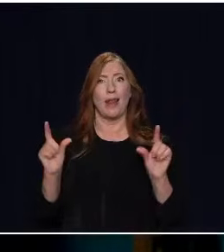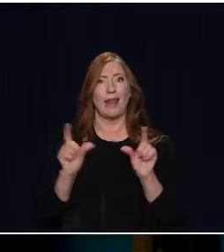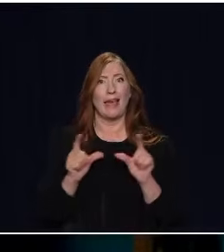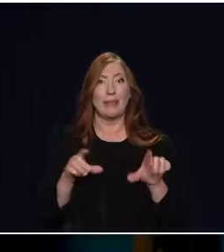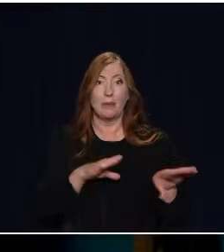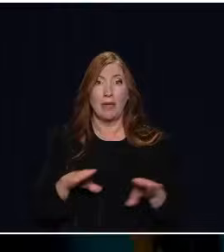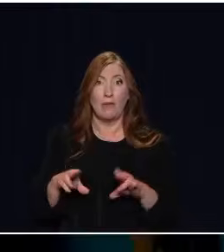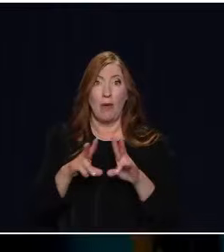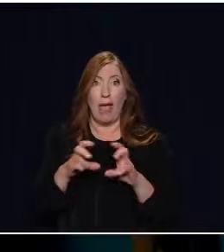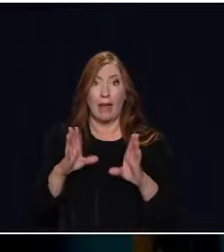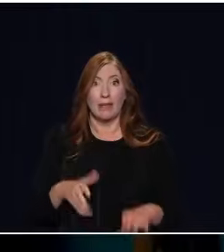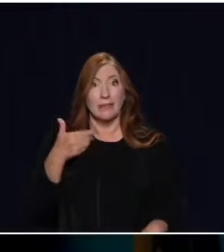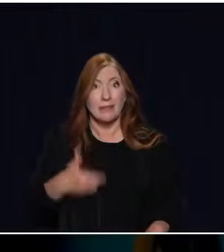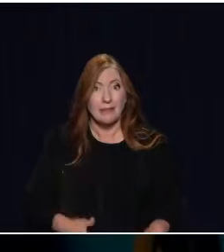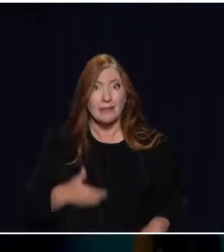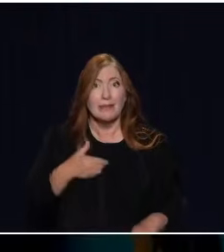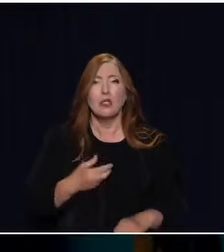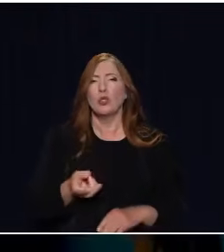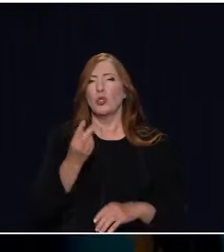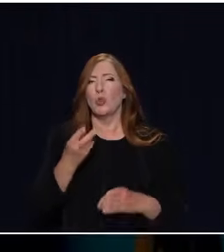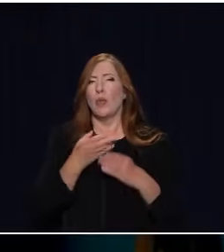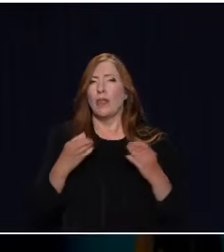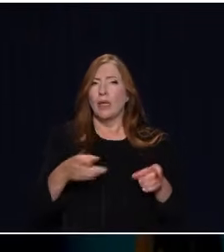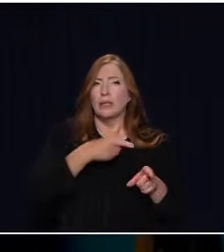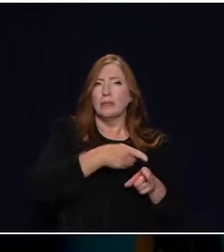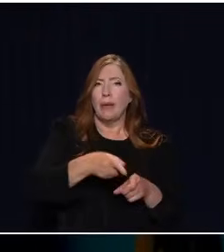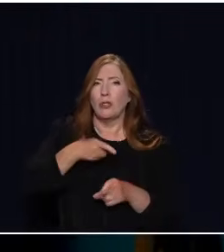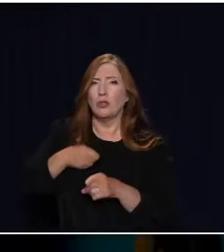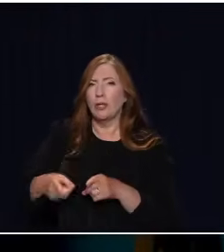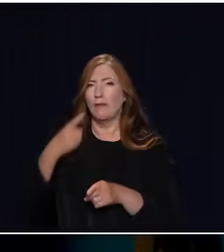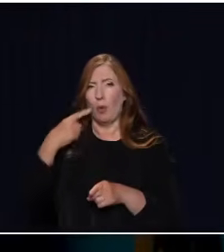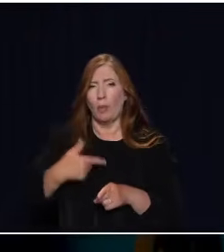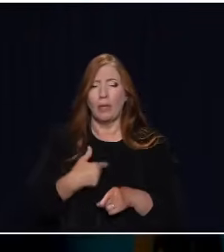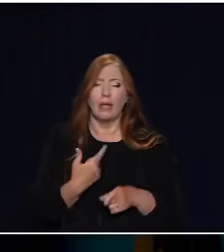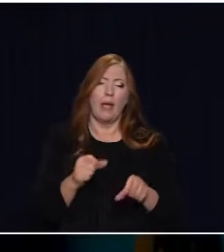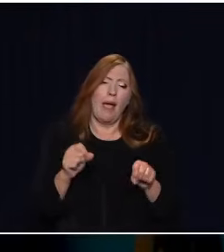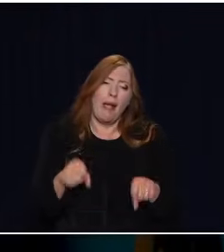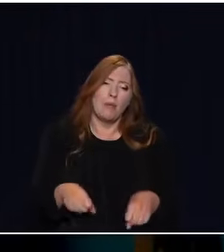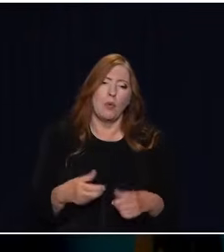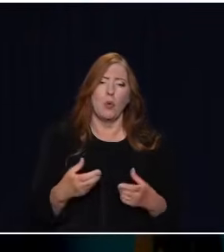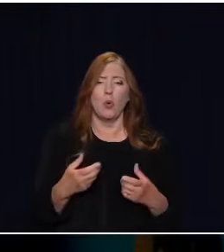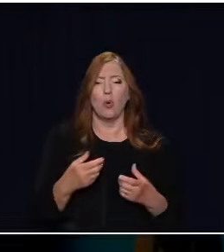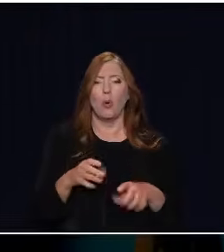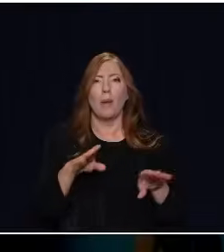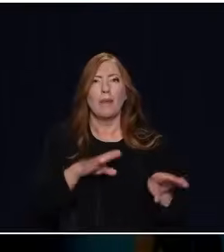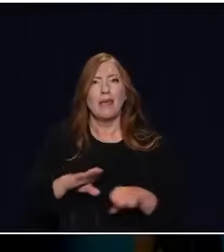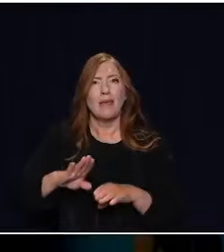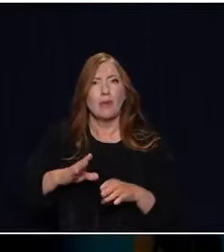REQUIRED OF DOESN'T EXIST.